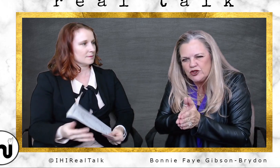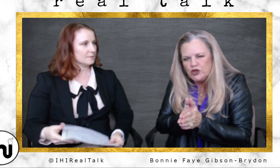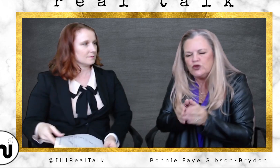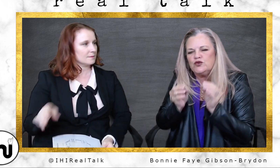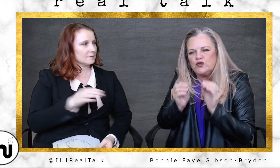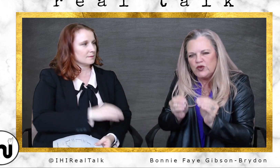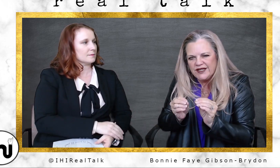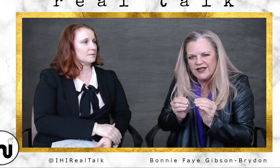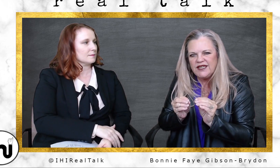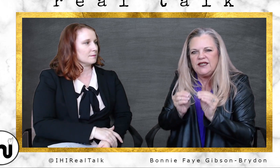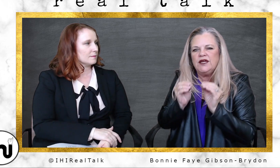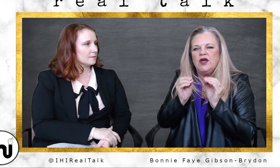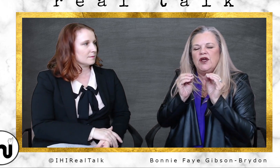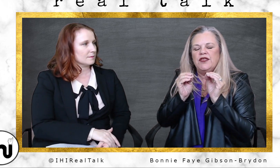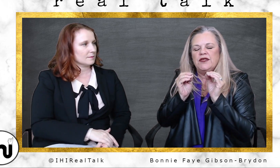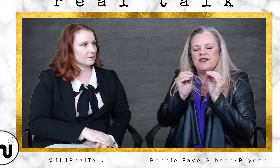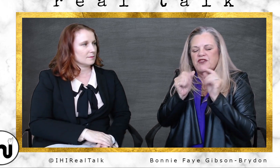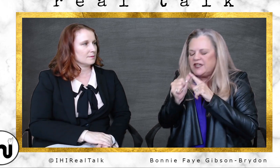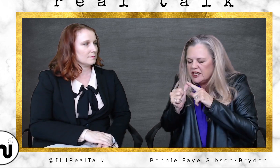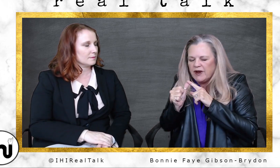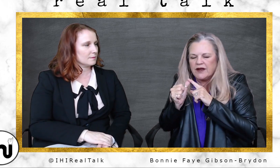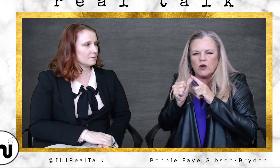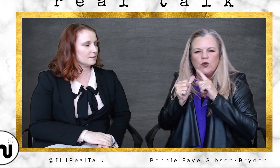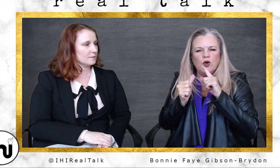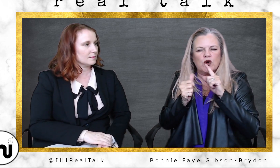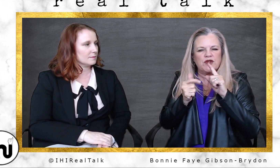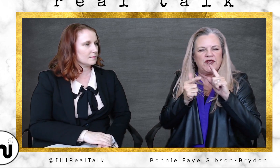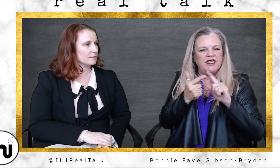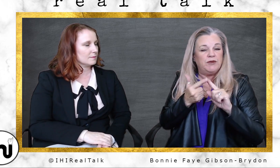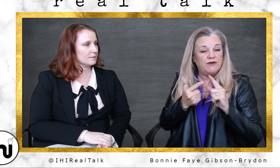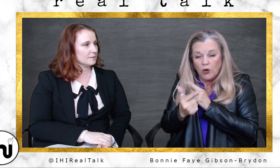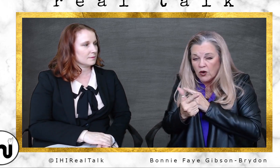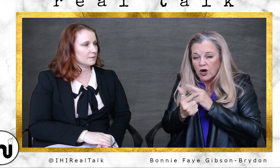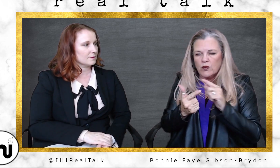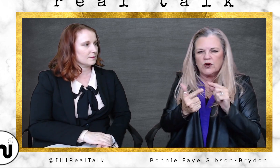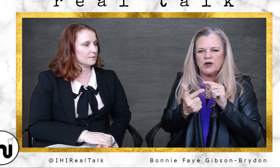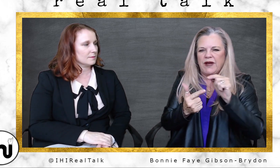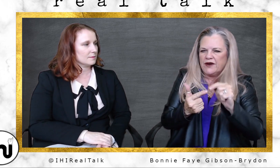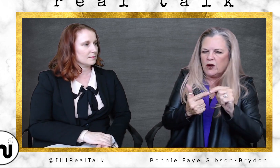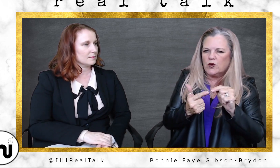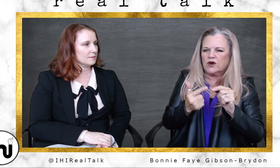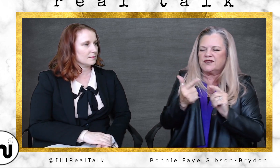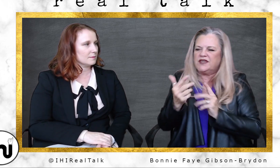really thinking about our work, thinking before our work, about our work, thinking